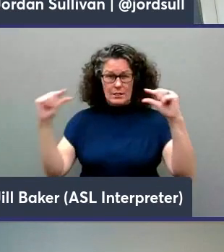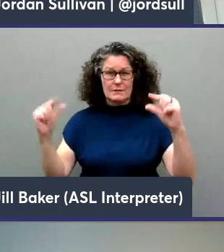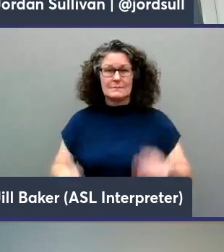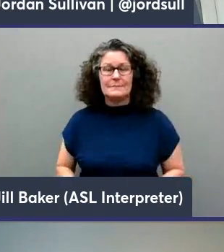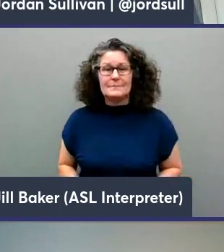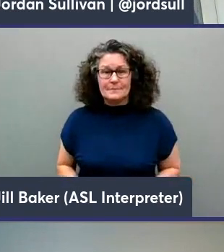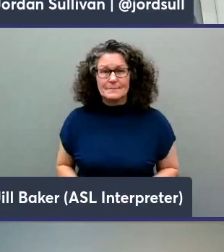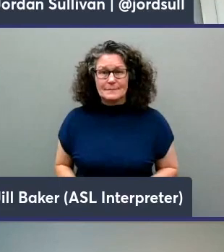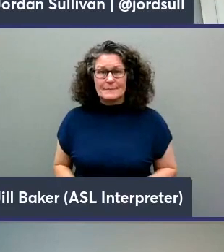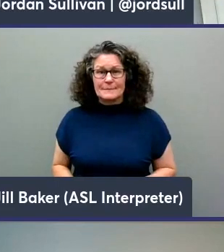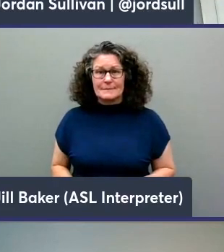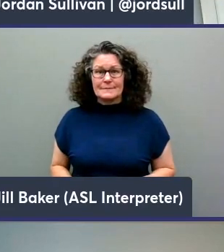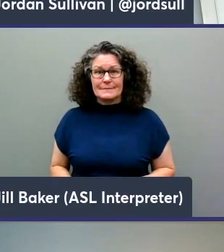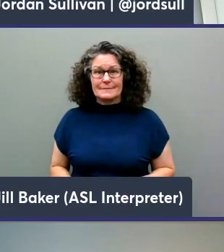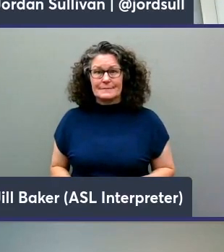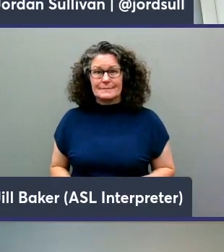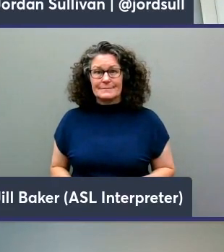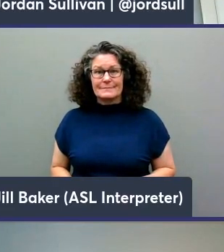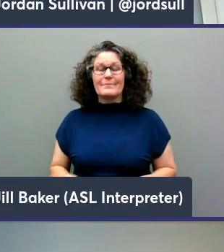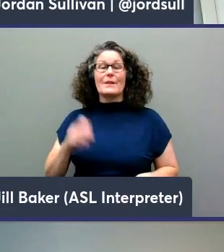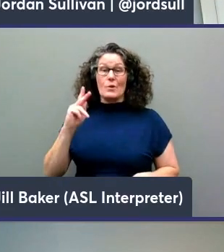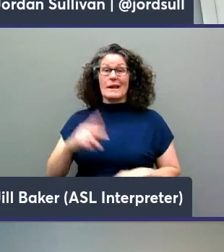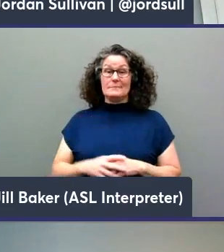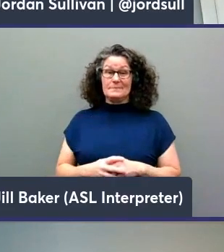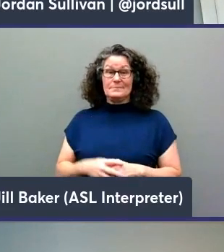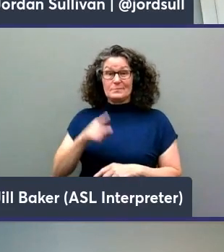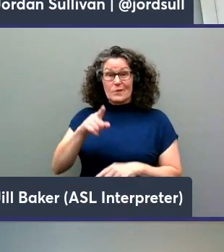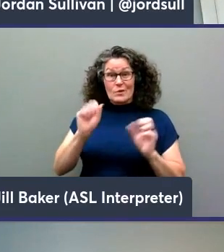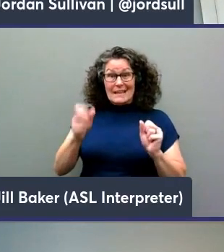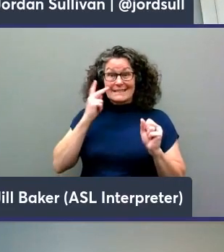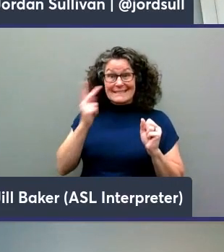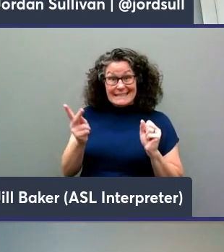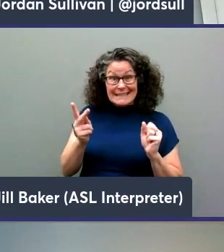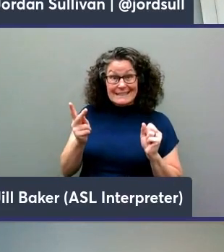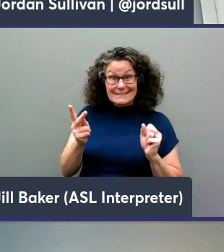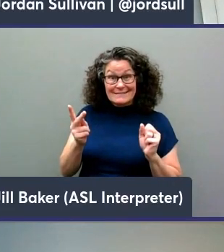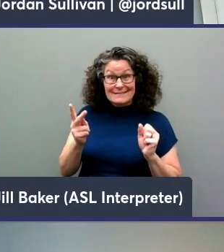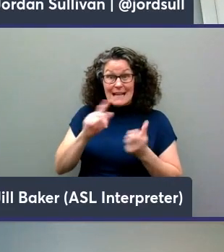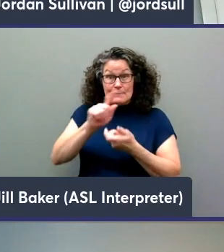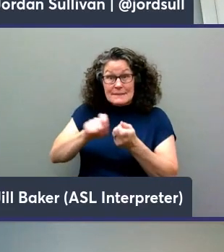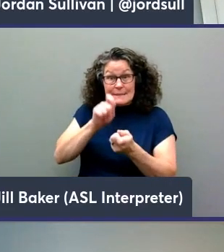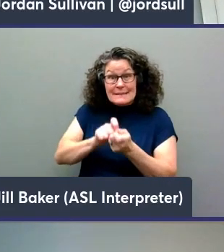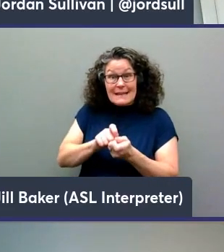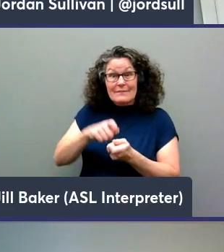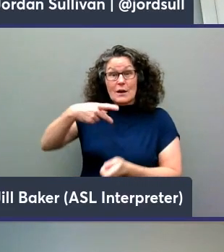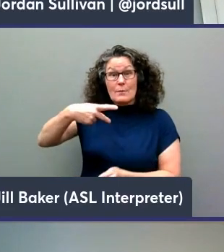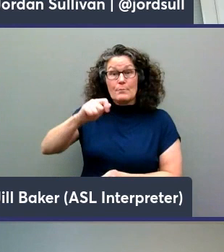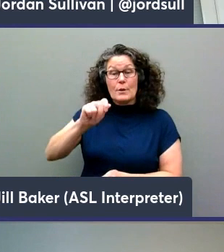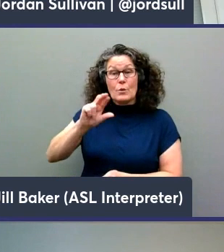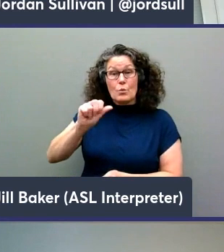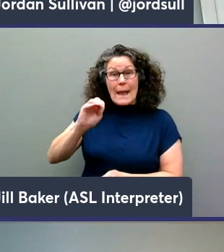That's really big. - There we go. Yeah, so you can see that I'm specifying as a parameter this specific SQS queue.